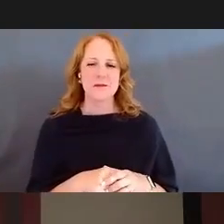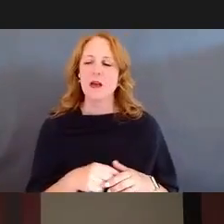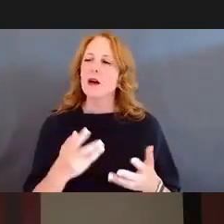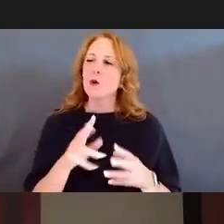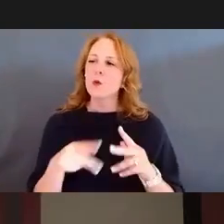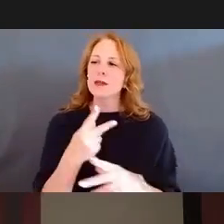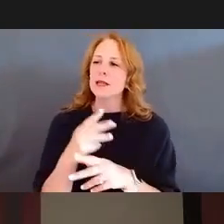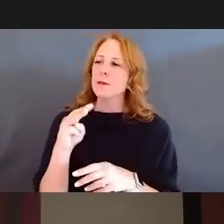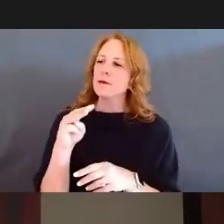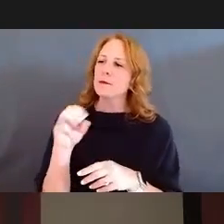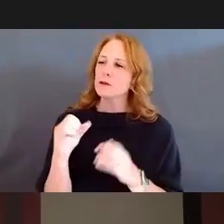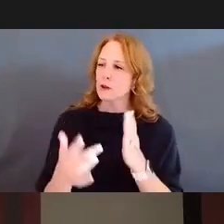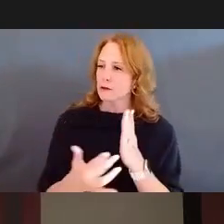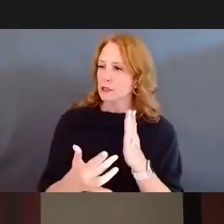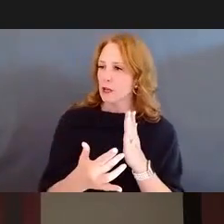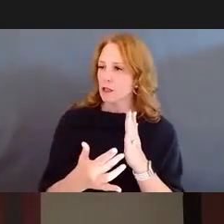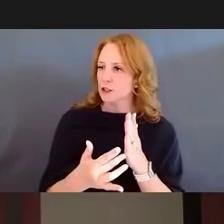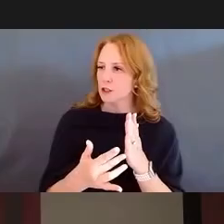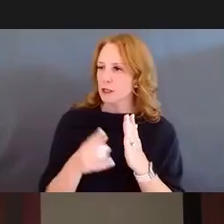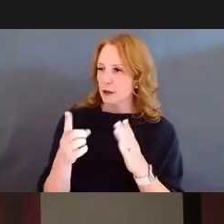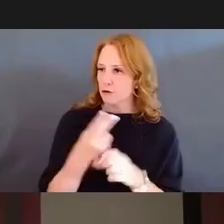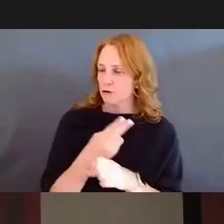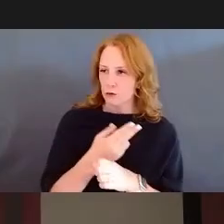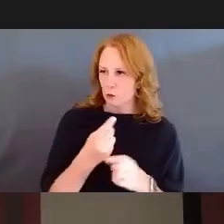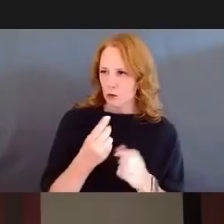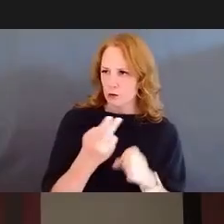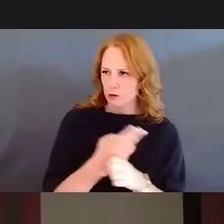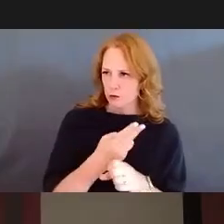uh Microsoft technology um have you used or do you use at work? Well, dur d d d d d d d d d d d d d d